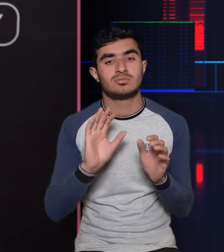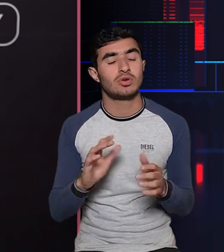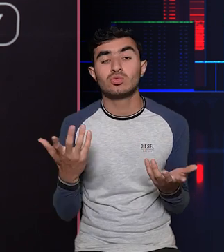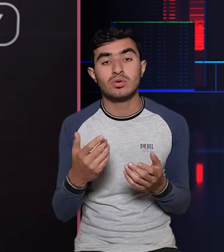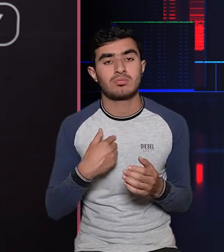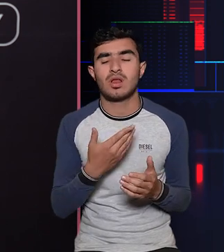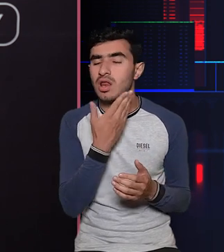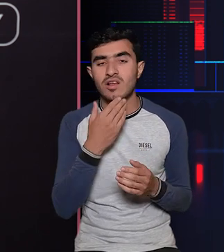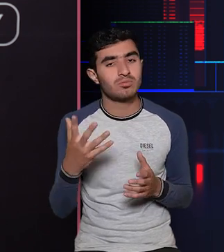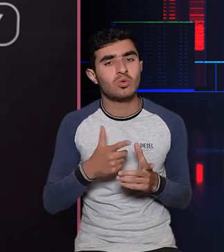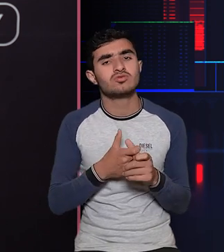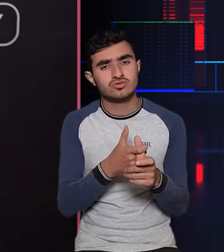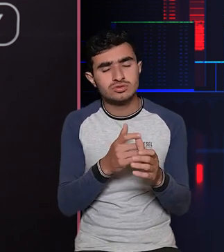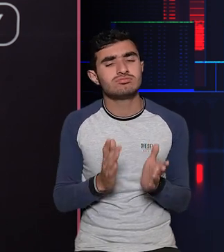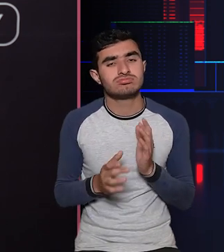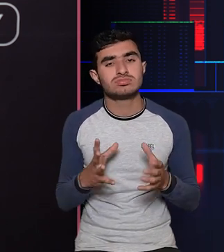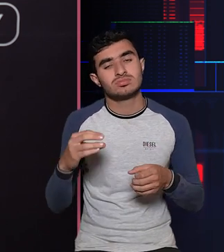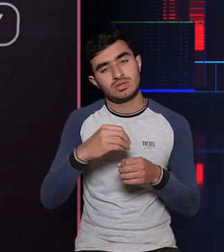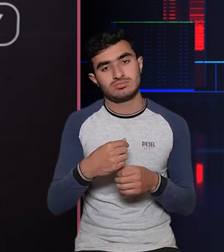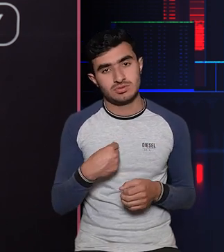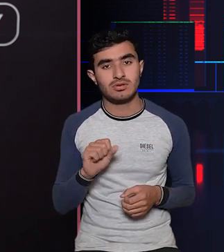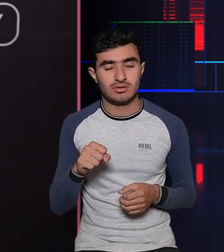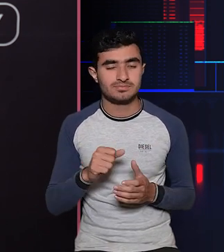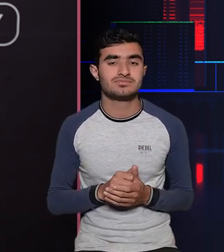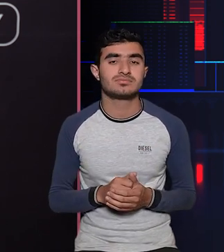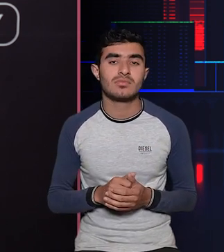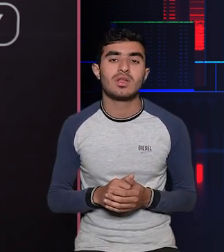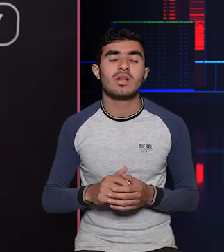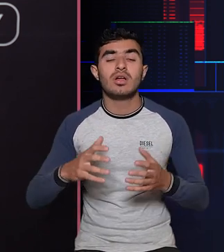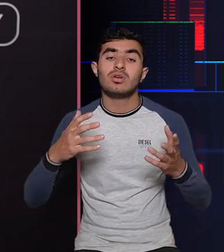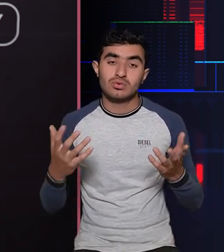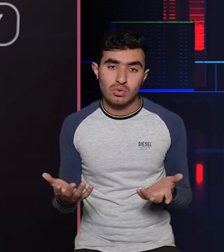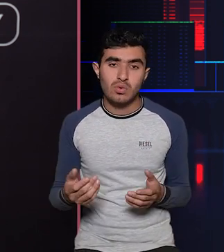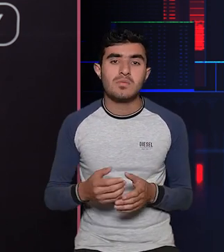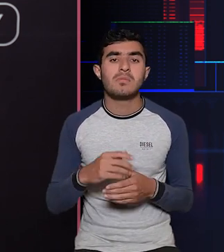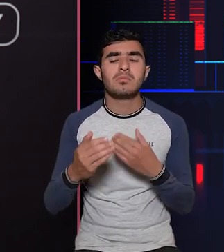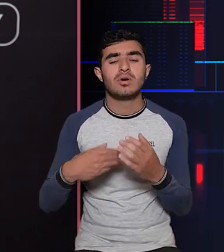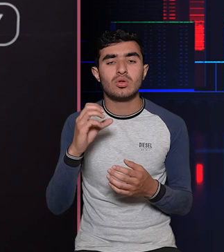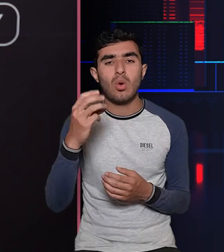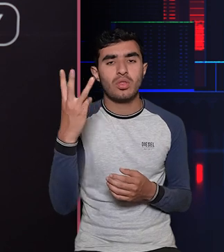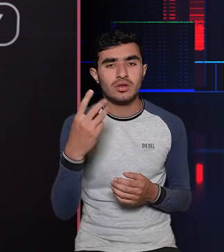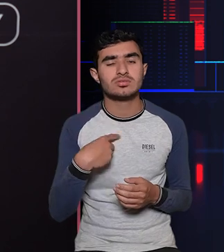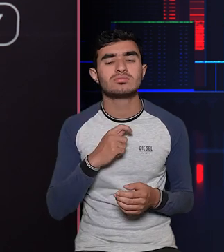to be in a college team in Aitchison was itself a huge achievement and in O3 the athletics